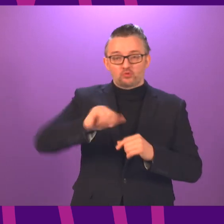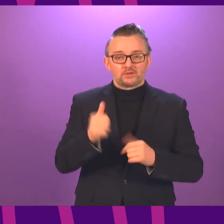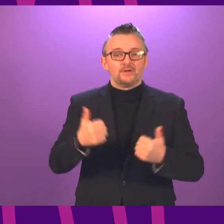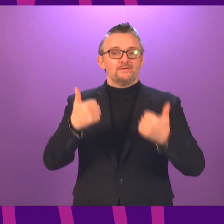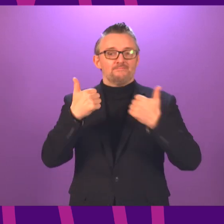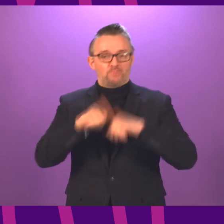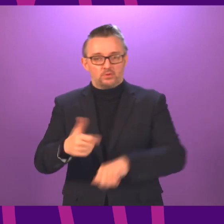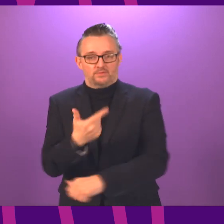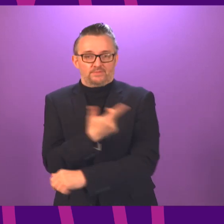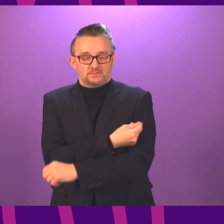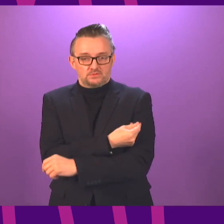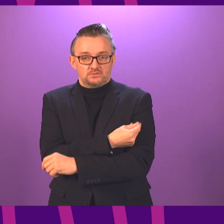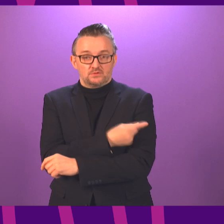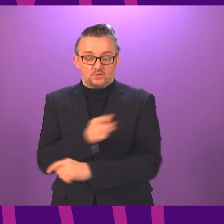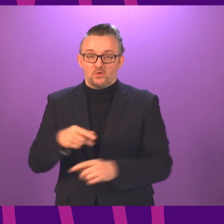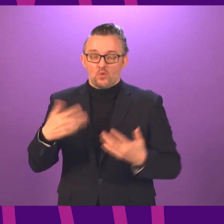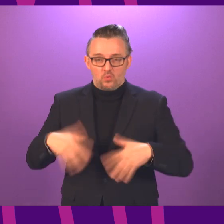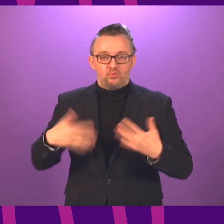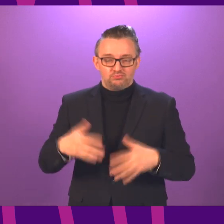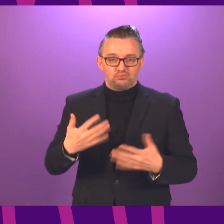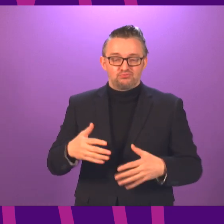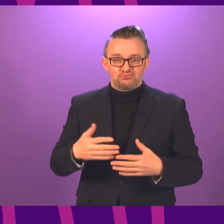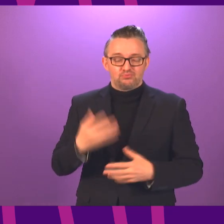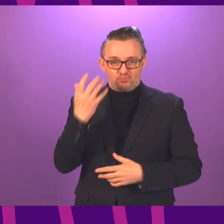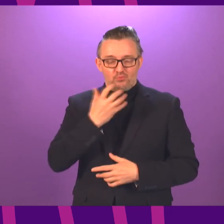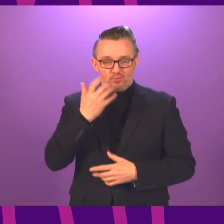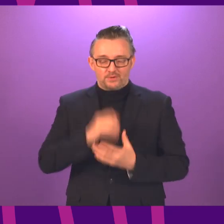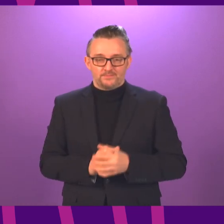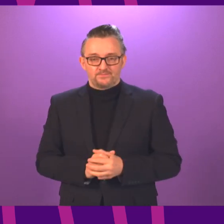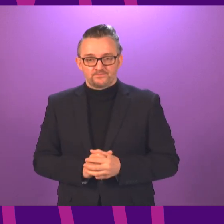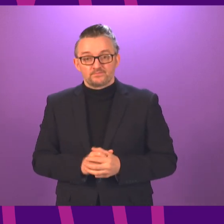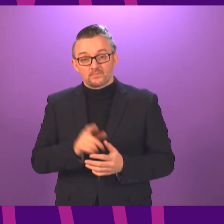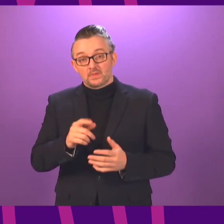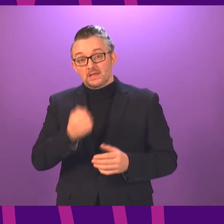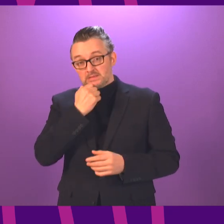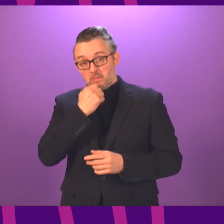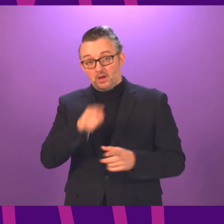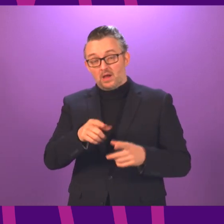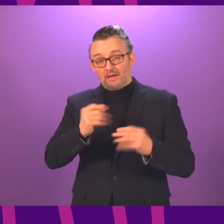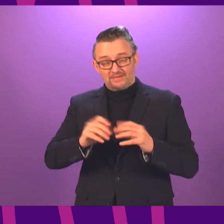dose, which is extraordinary progress. The headline number includes virtually everyone